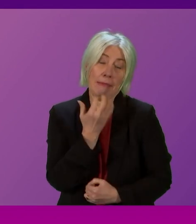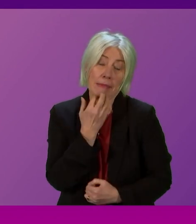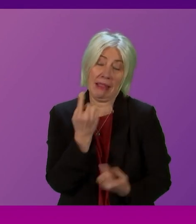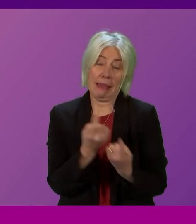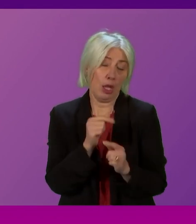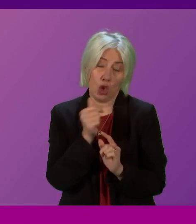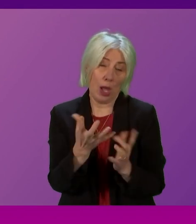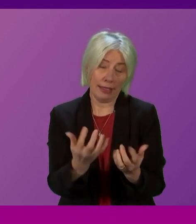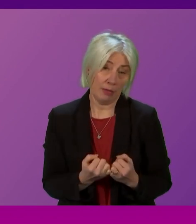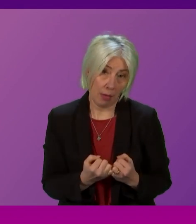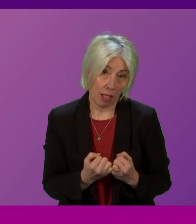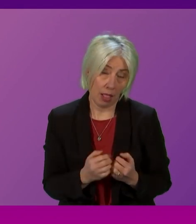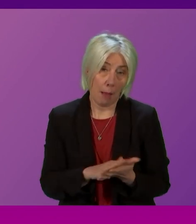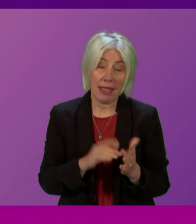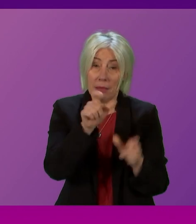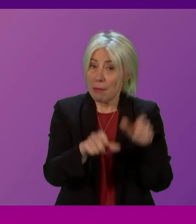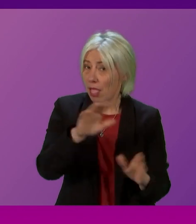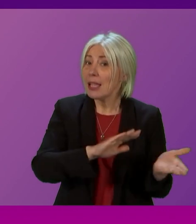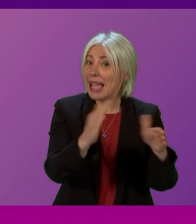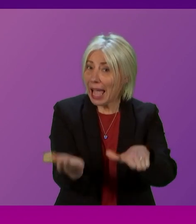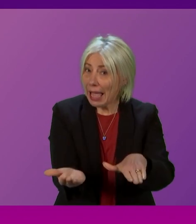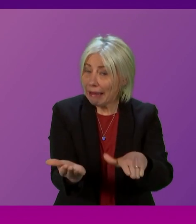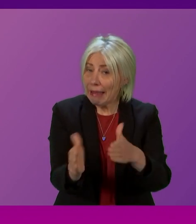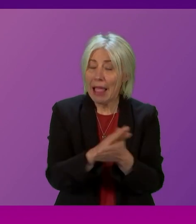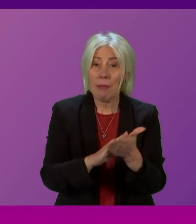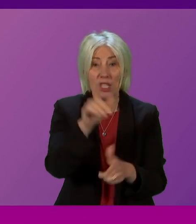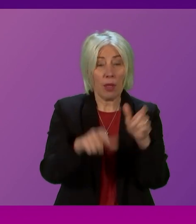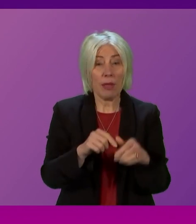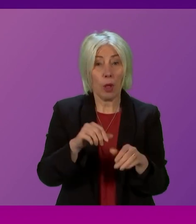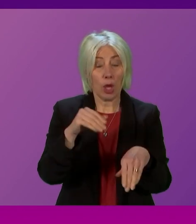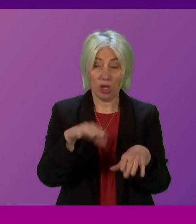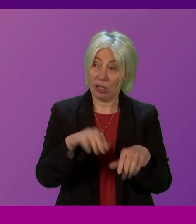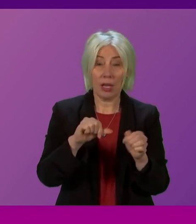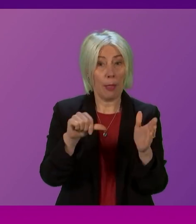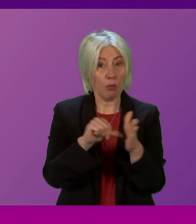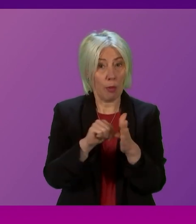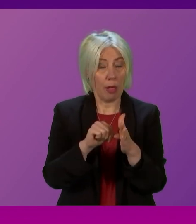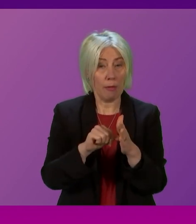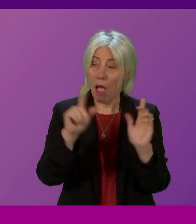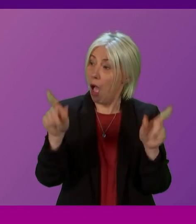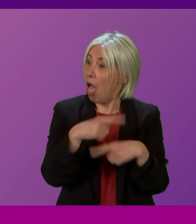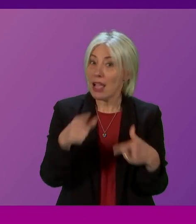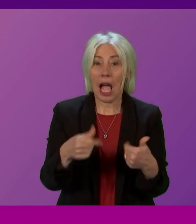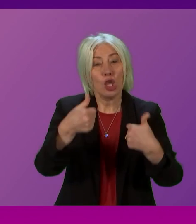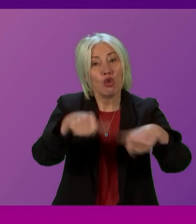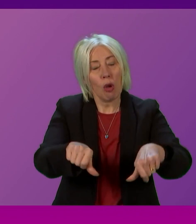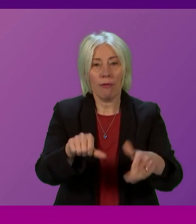Is it not the case that the people who caused the problem cannot be the ones to fix the problem?